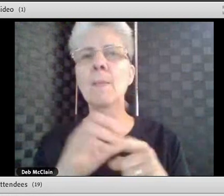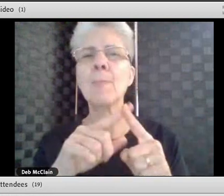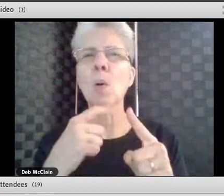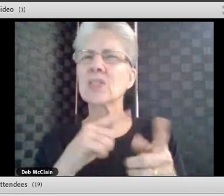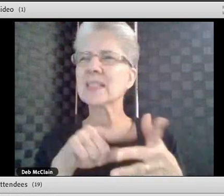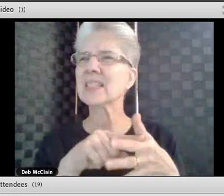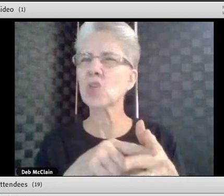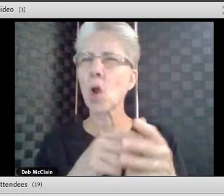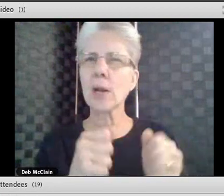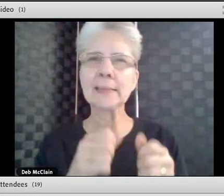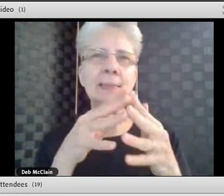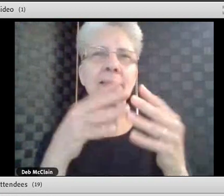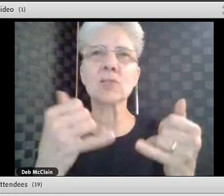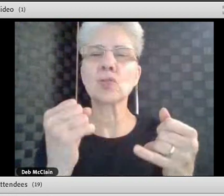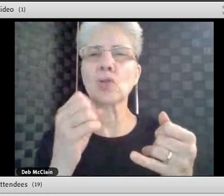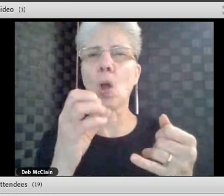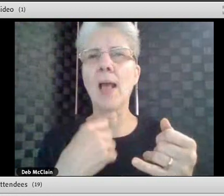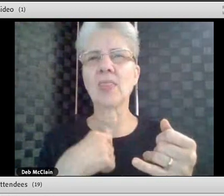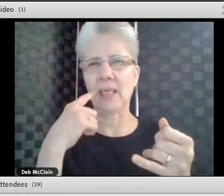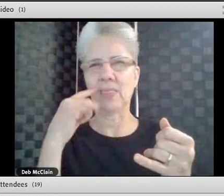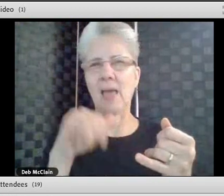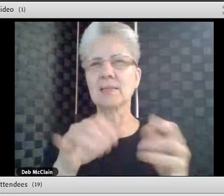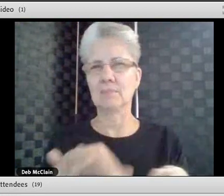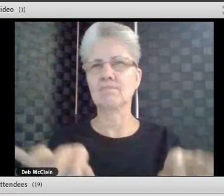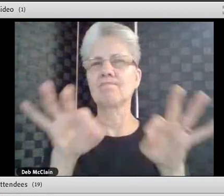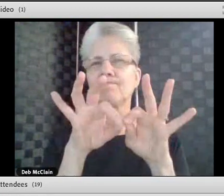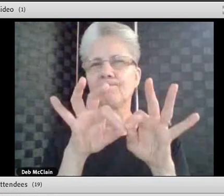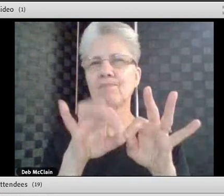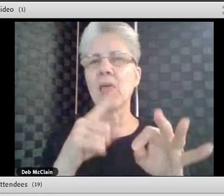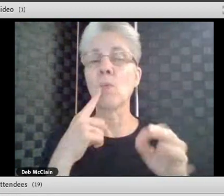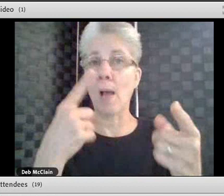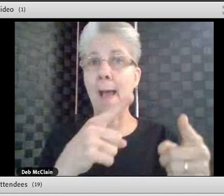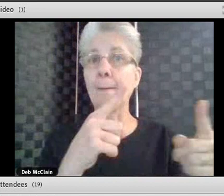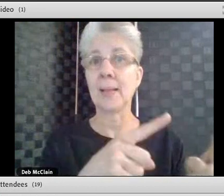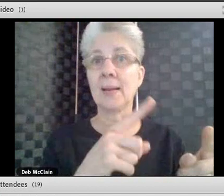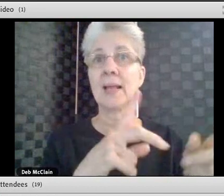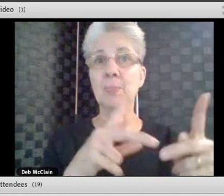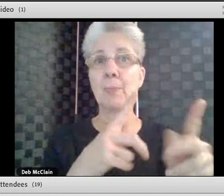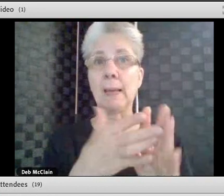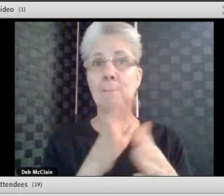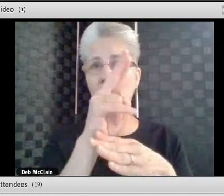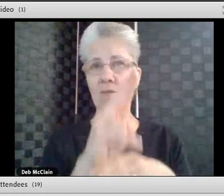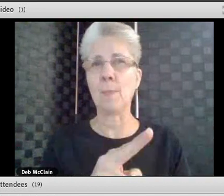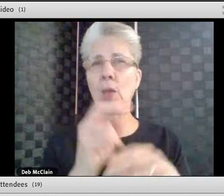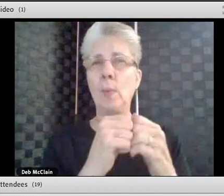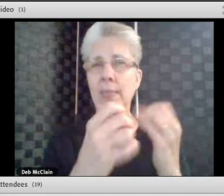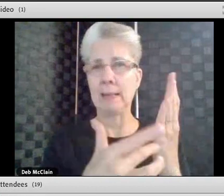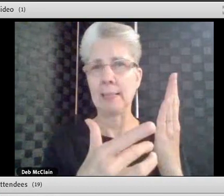checked out a couple of times, but we're just getting started, so I think that's going to come as people